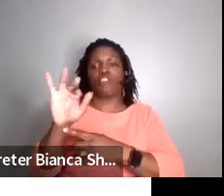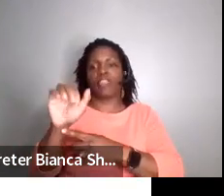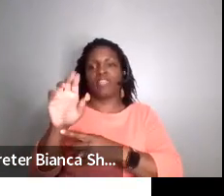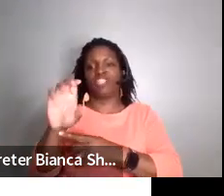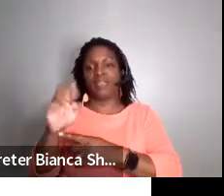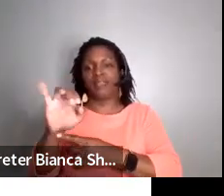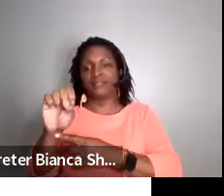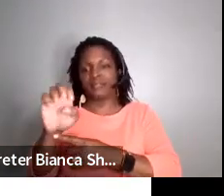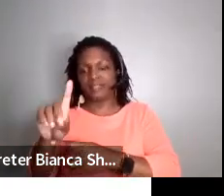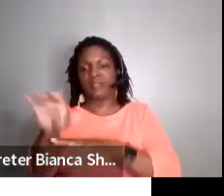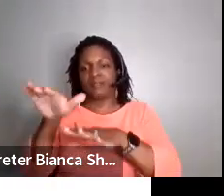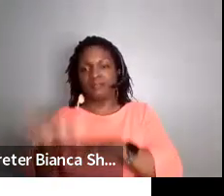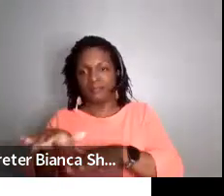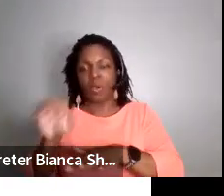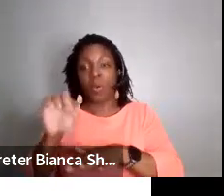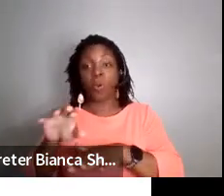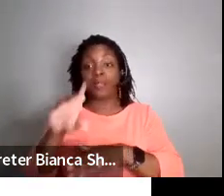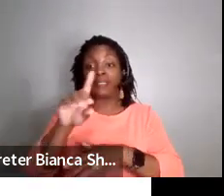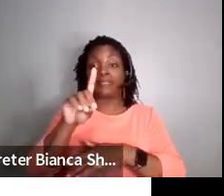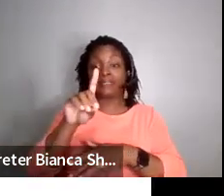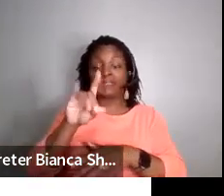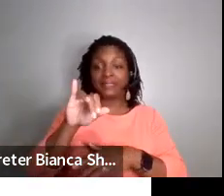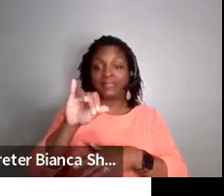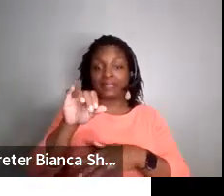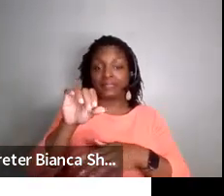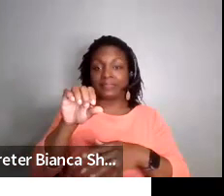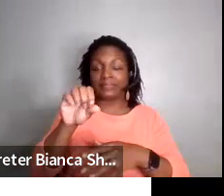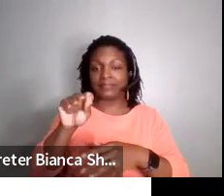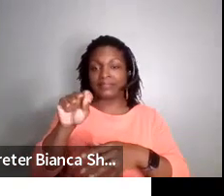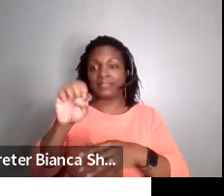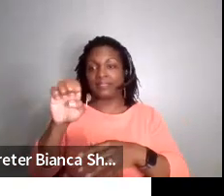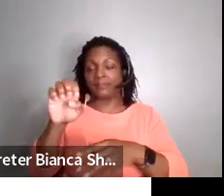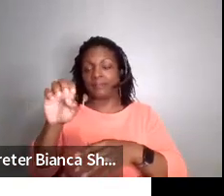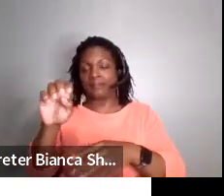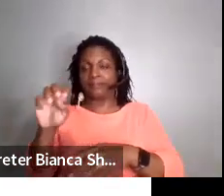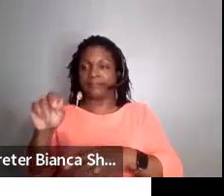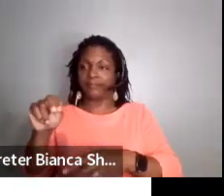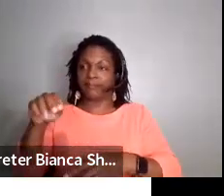disabled is disabled. it's the same mode when it stops working.